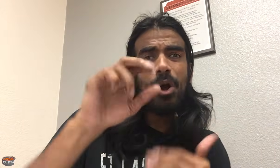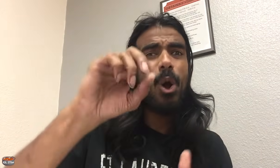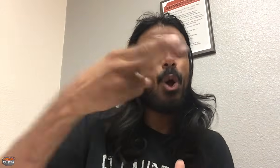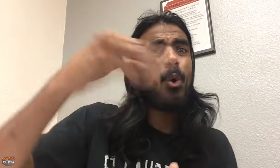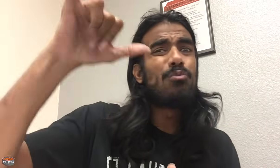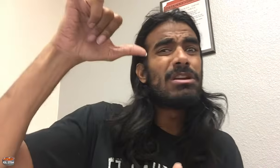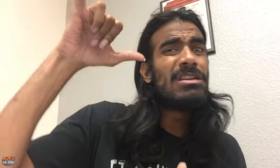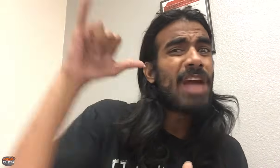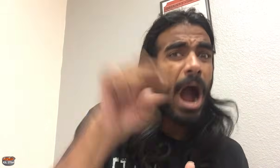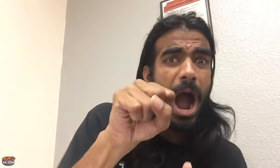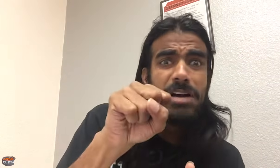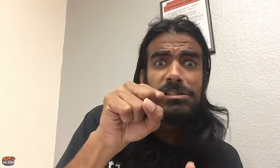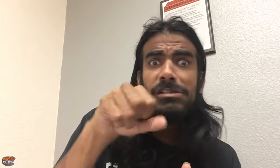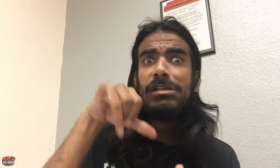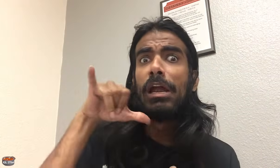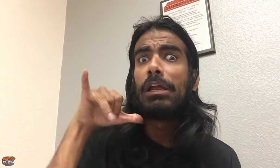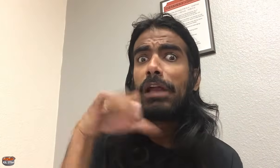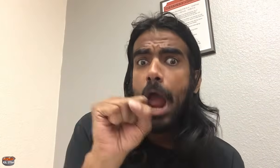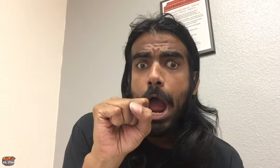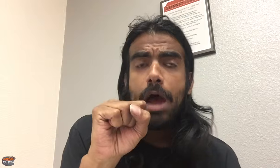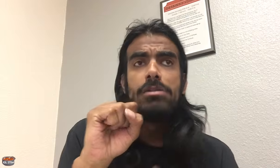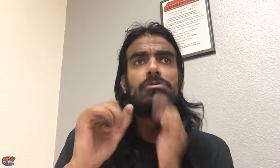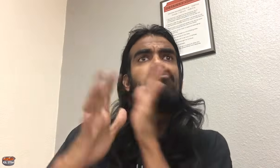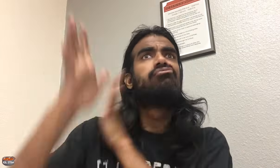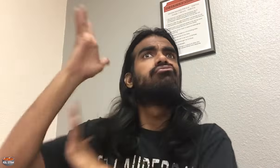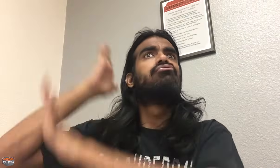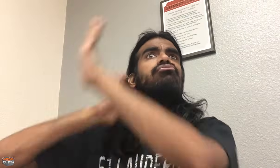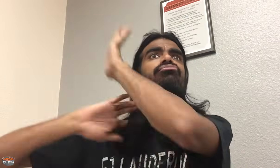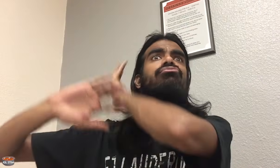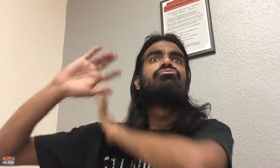I would say that internet and film festivals definitely, definitely have made